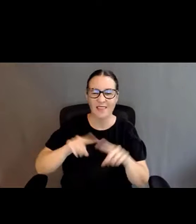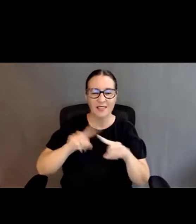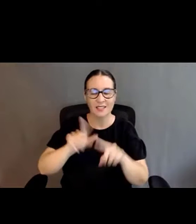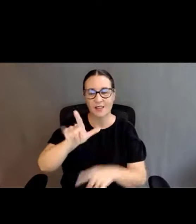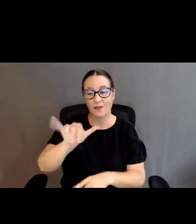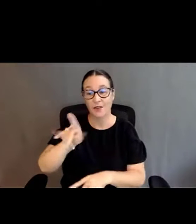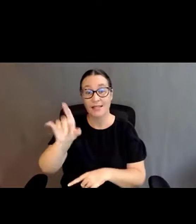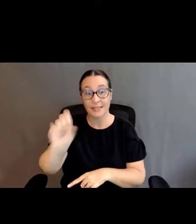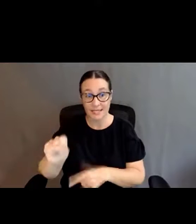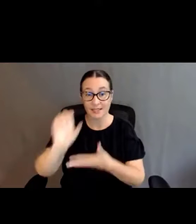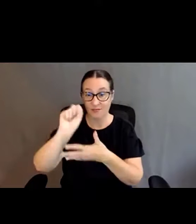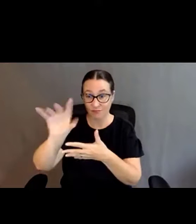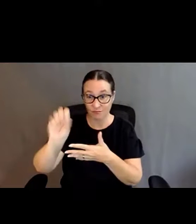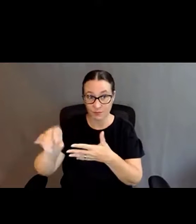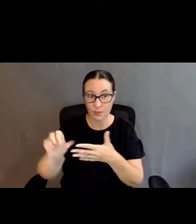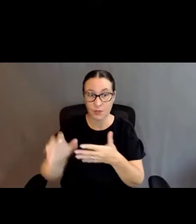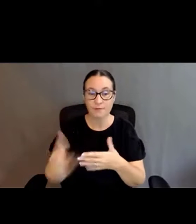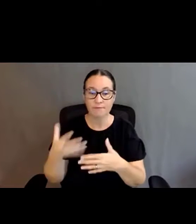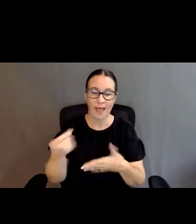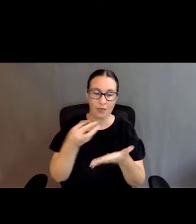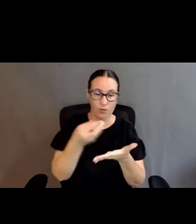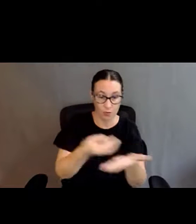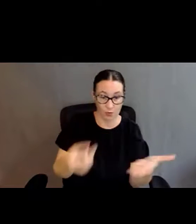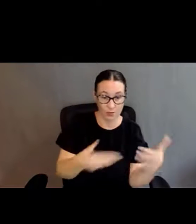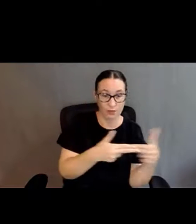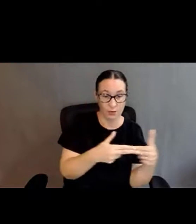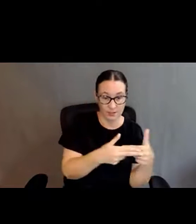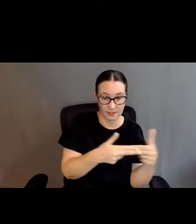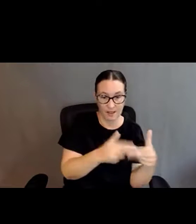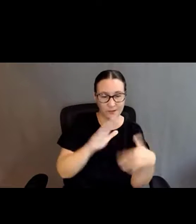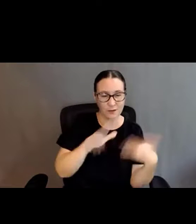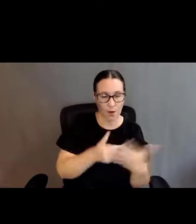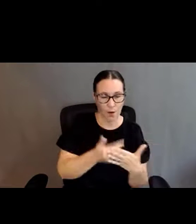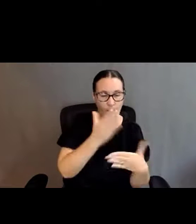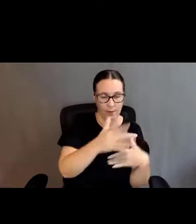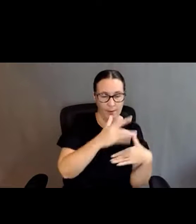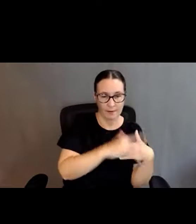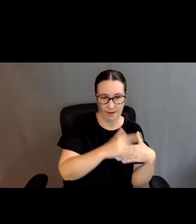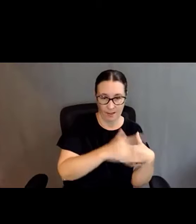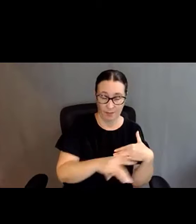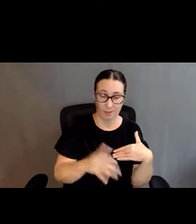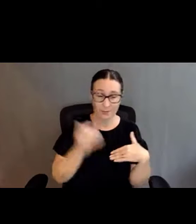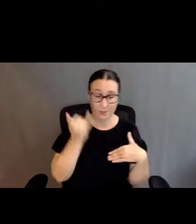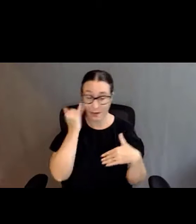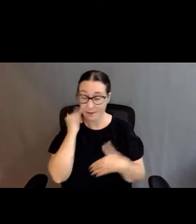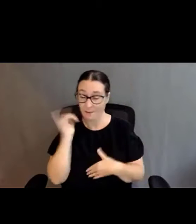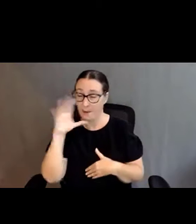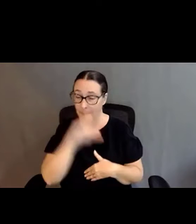and the resource slides that we've been showing you. So hopefully if anything was missed, you could go back to it,